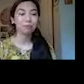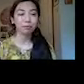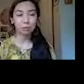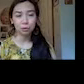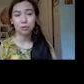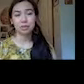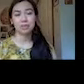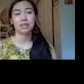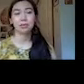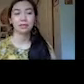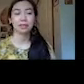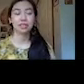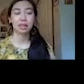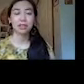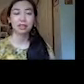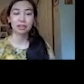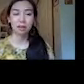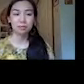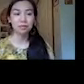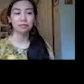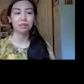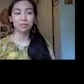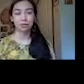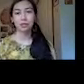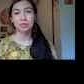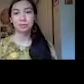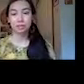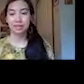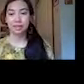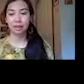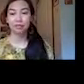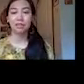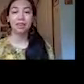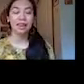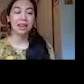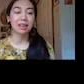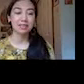We also understand that we're living in challenging times. So first and foremost it's important to take care of ourselves.